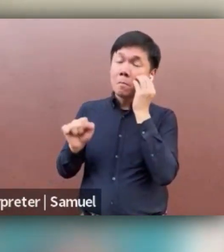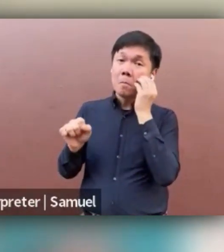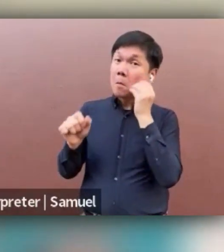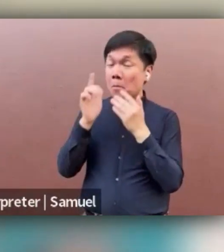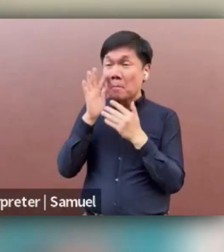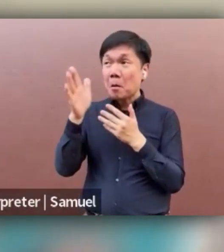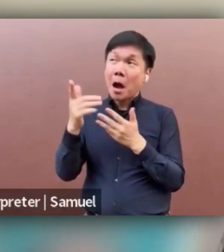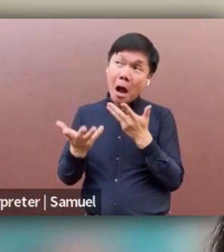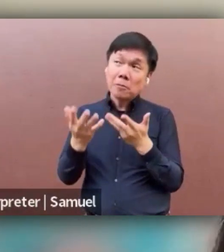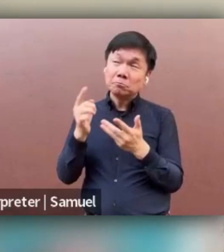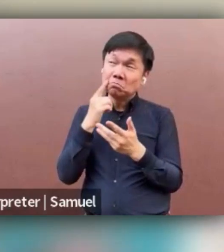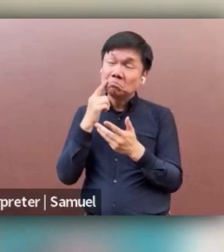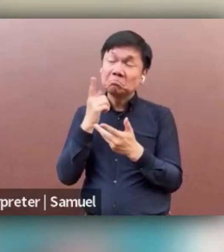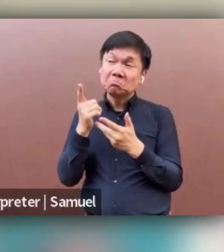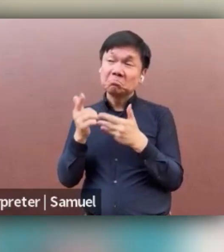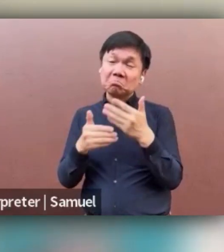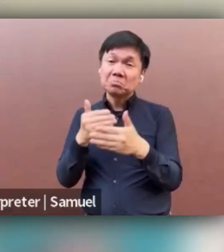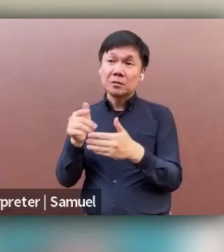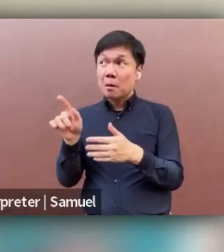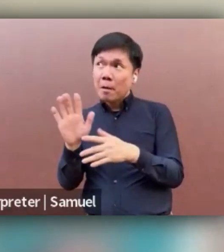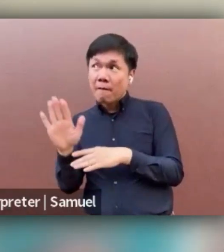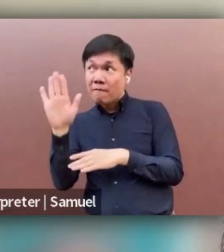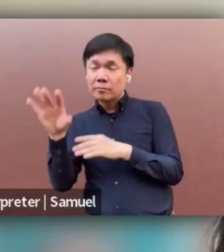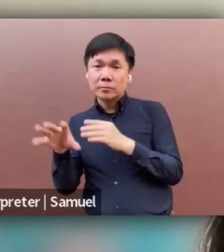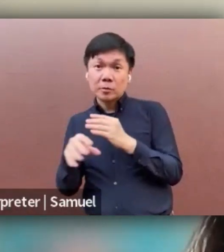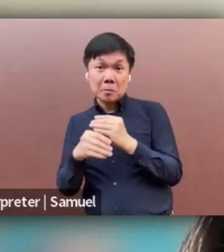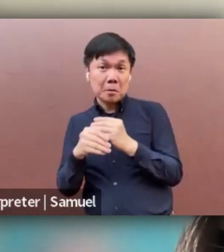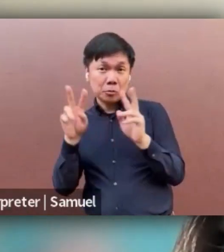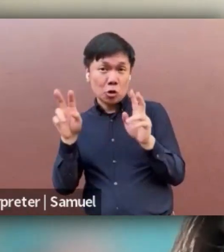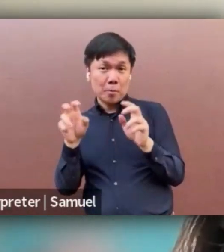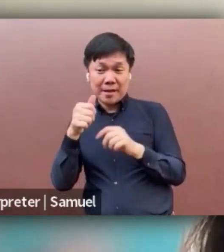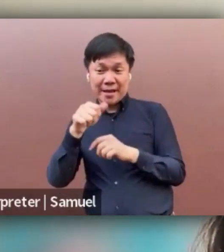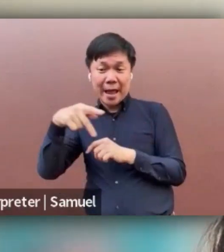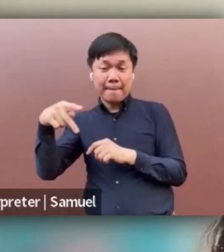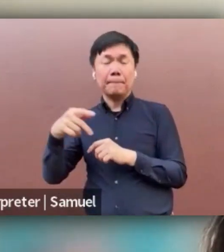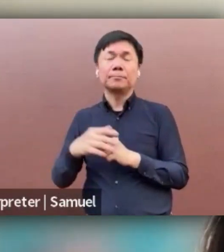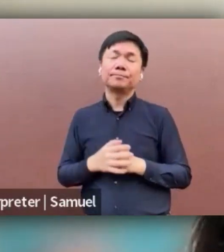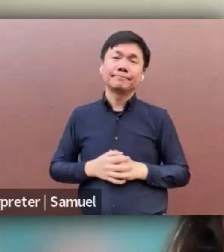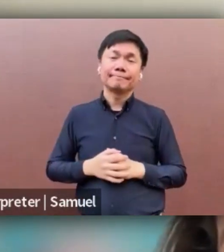So, that's something we would be interested in talking about if Cameron wanted to talk about that.